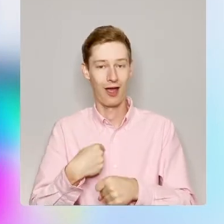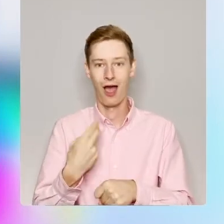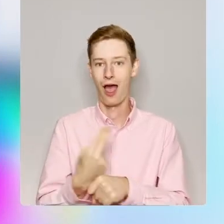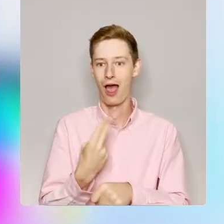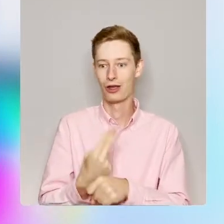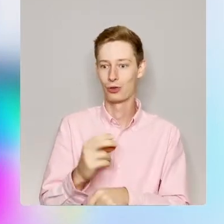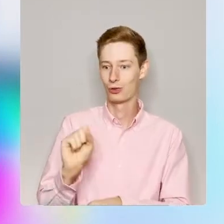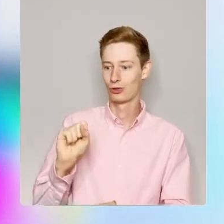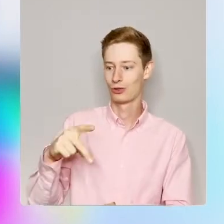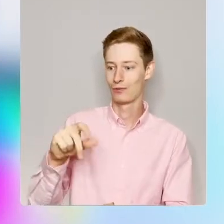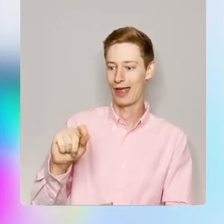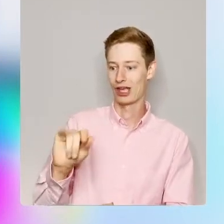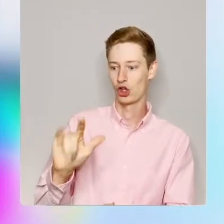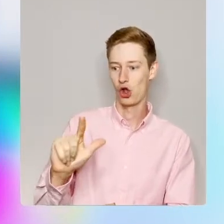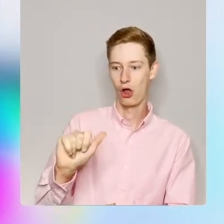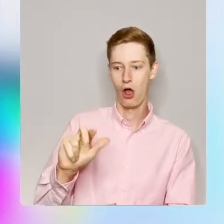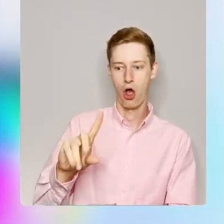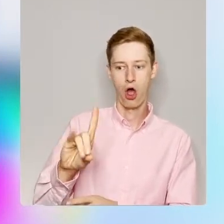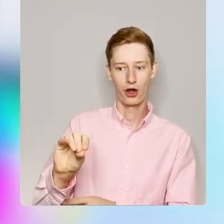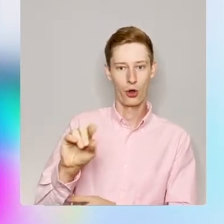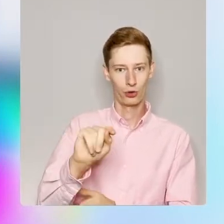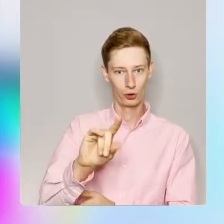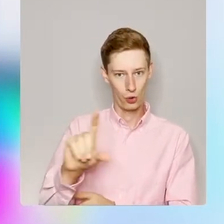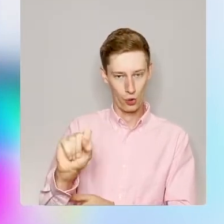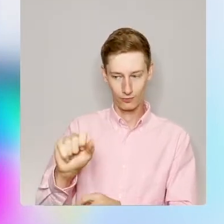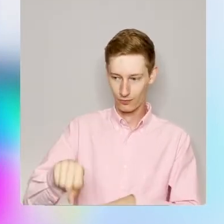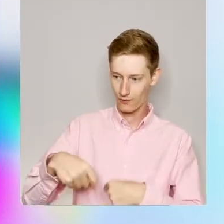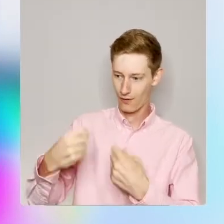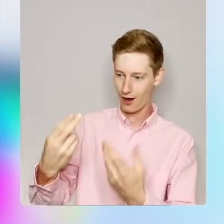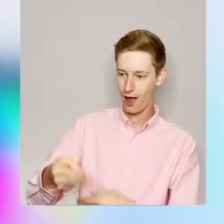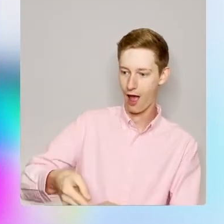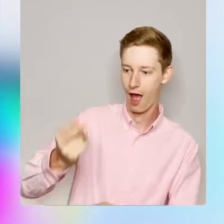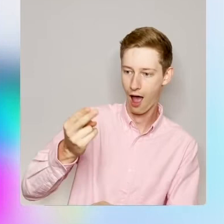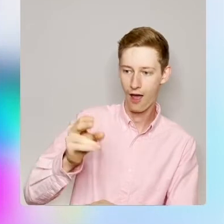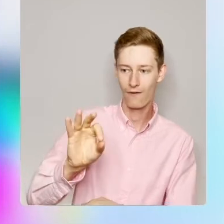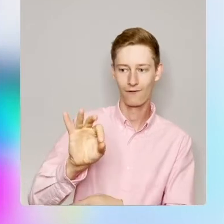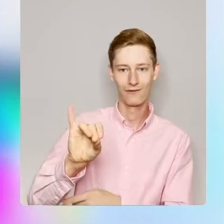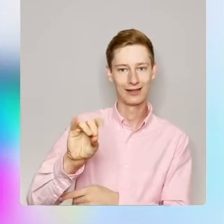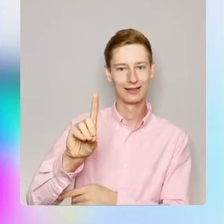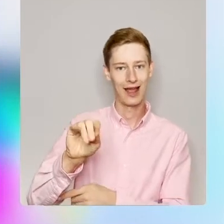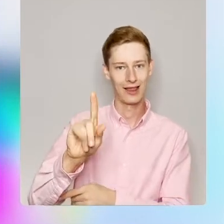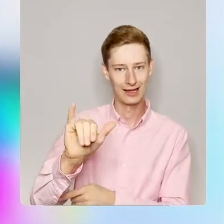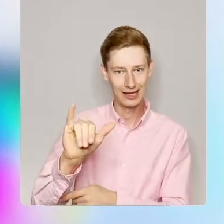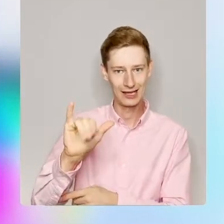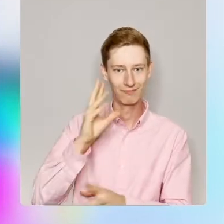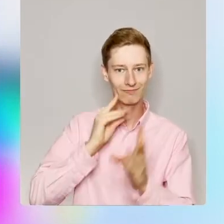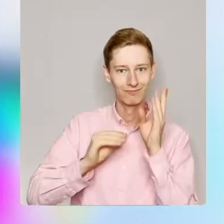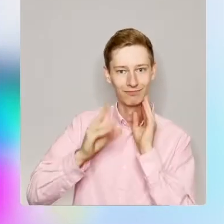to build high fidelity audio experiences for our users, and I hope to share the benefit Spatial Audio has brought